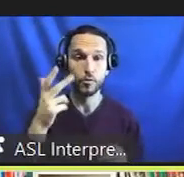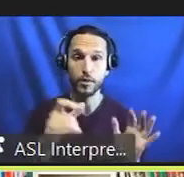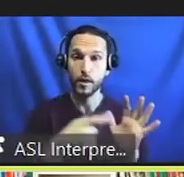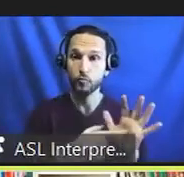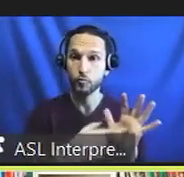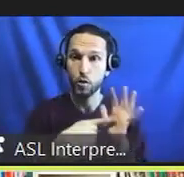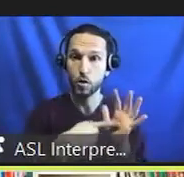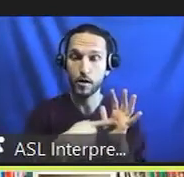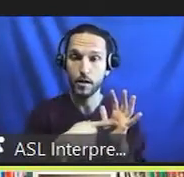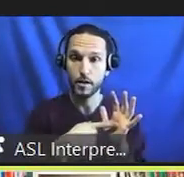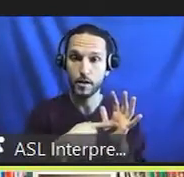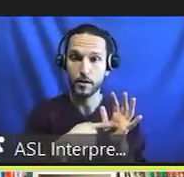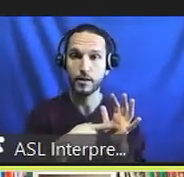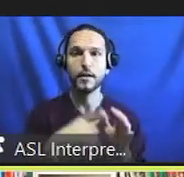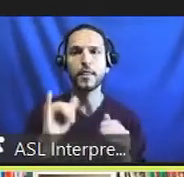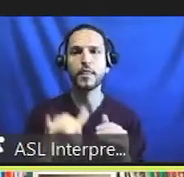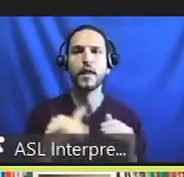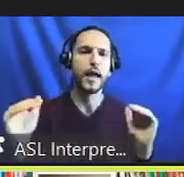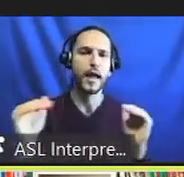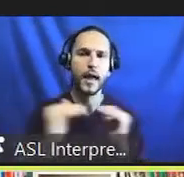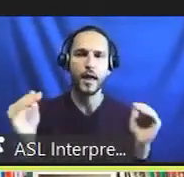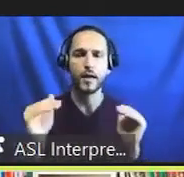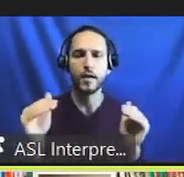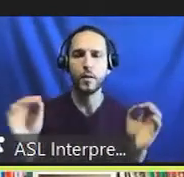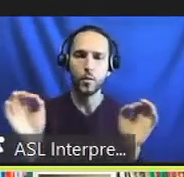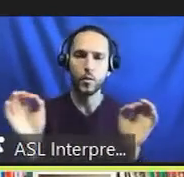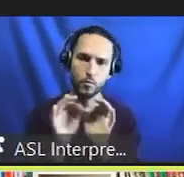are equally as relevant to onsite educational settings